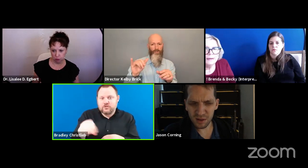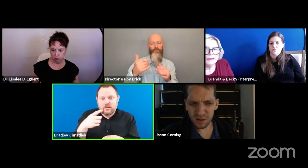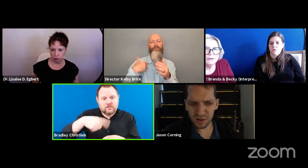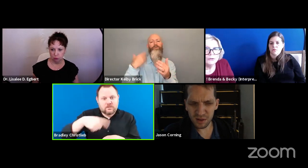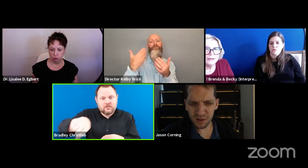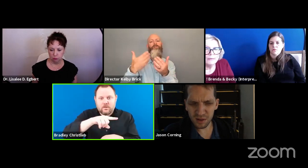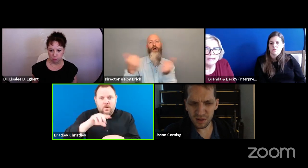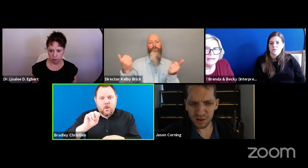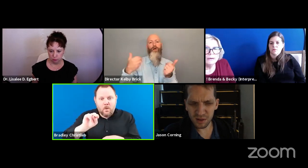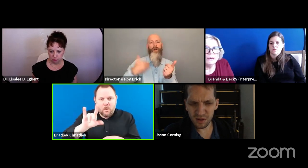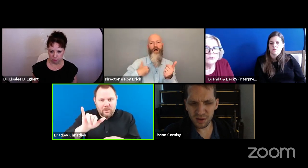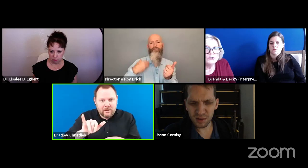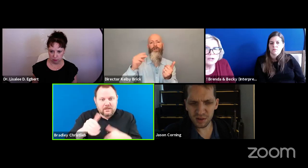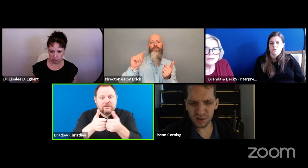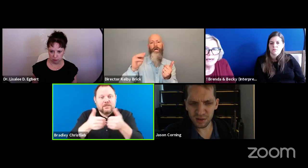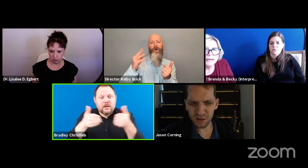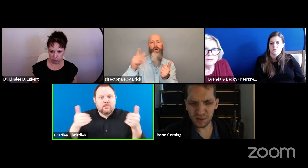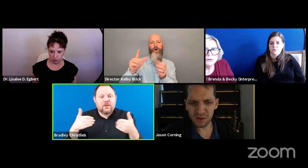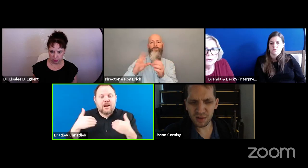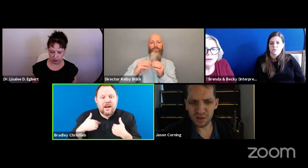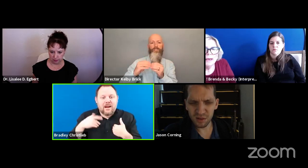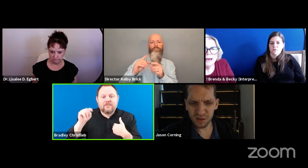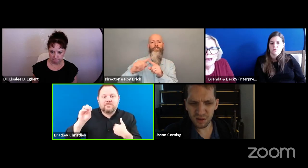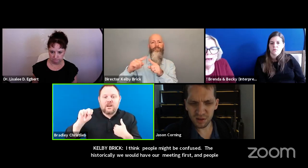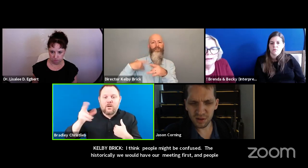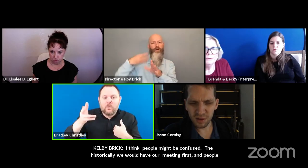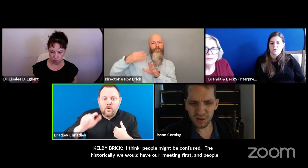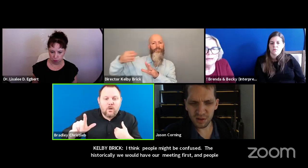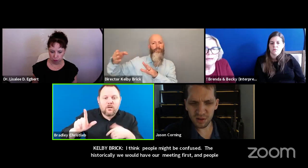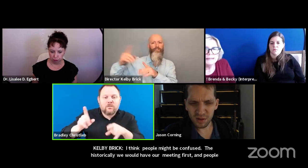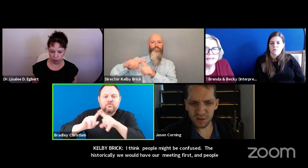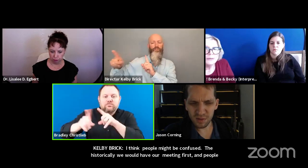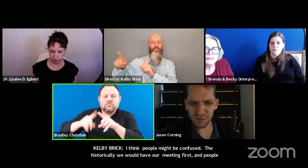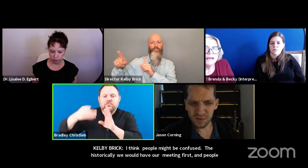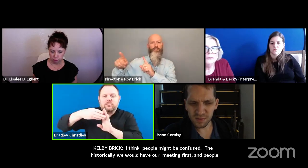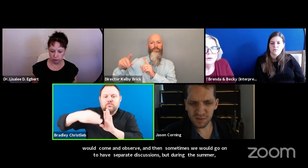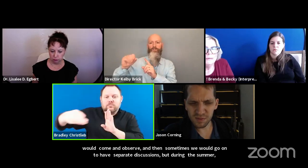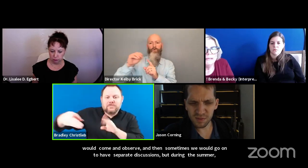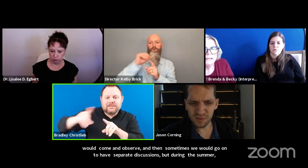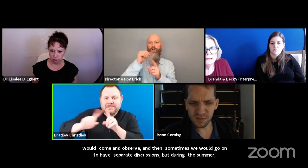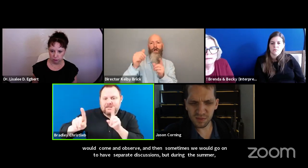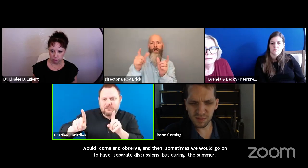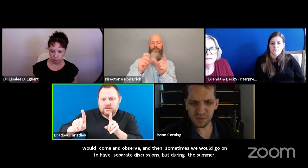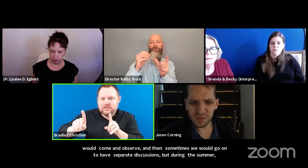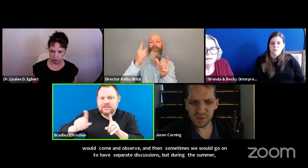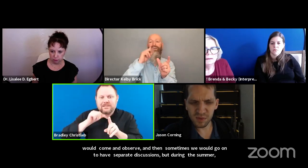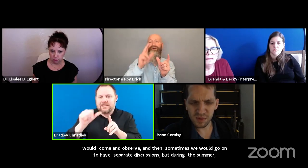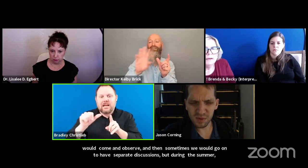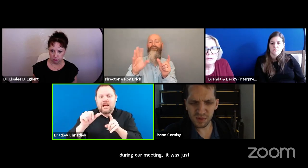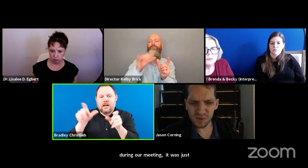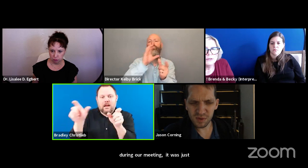during our meeting, it was just the council and we had a separate town hall meeting elsewhere.